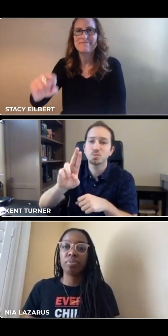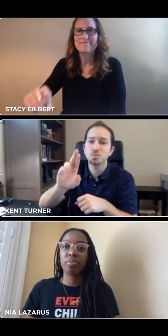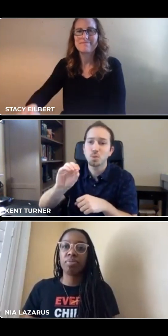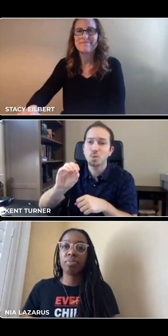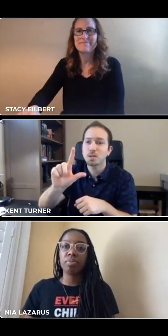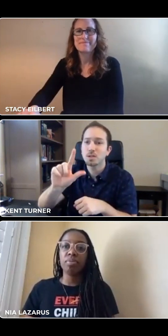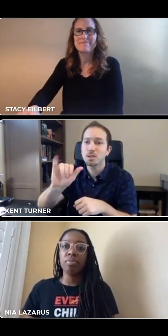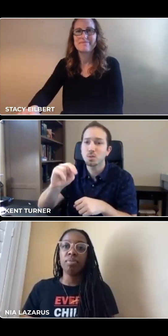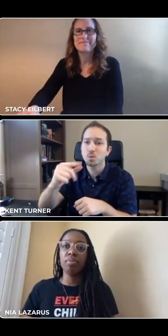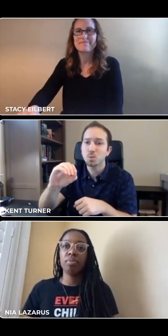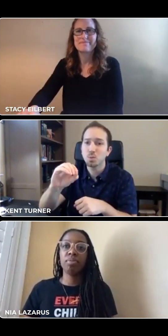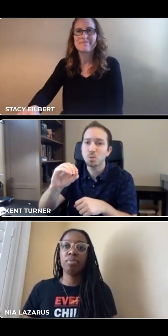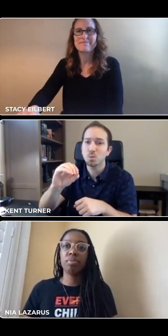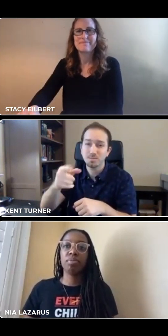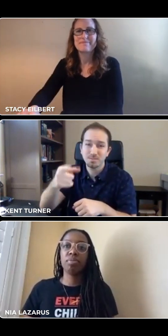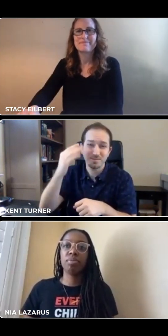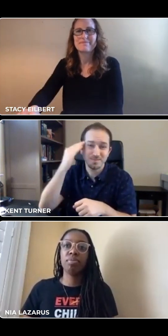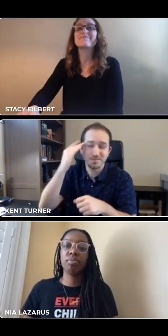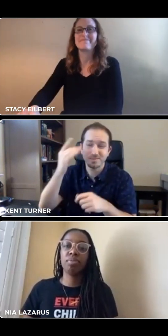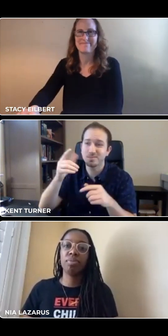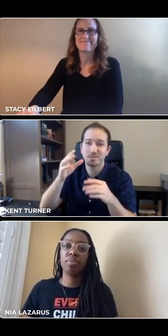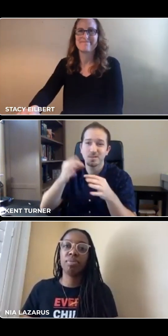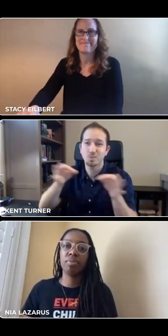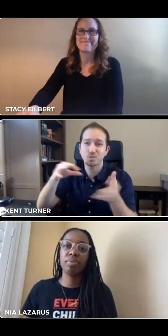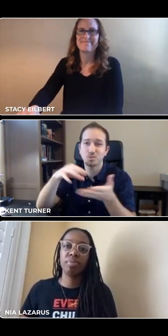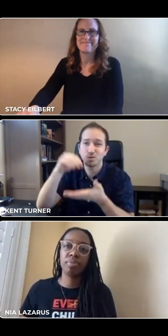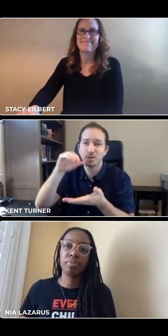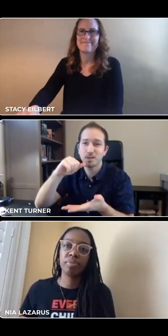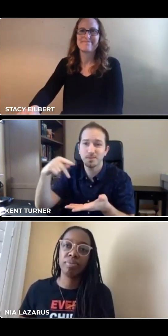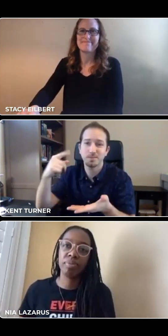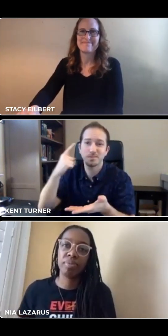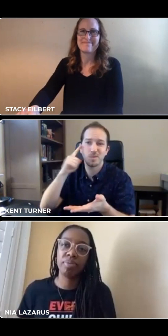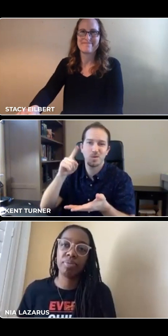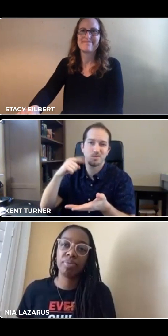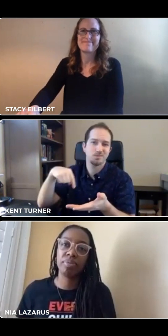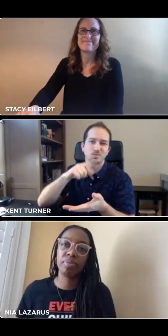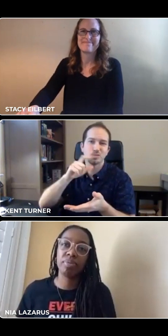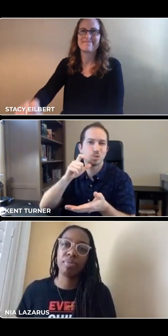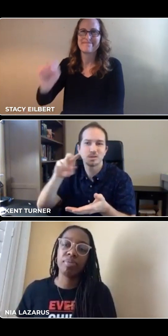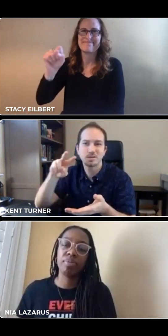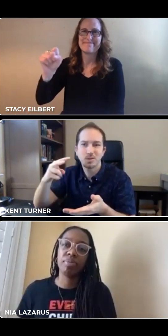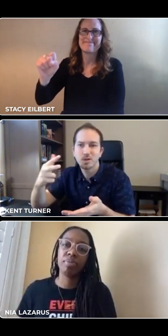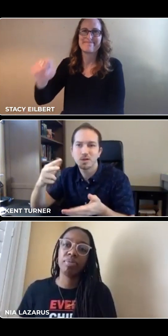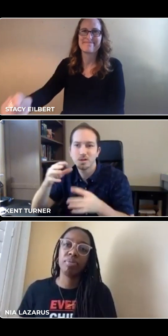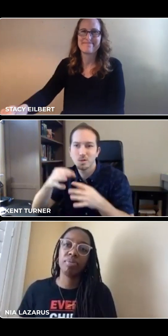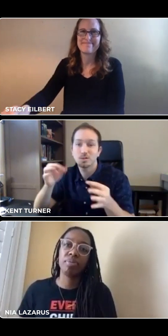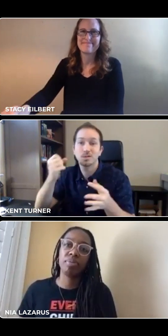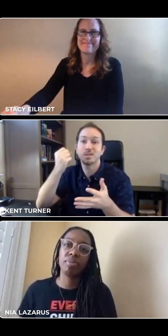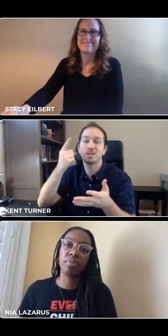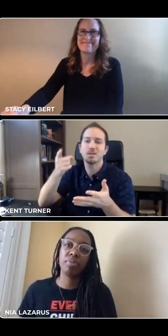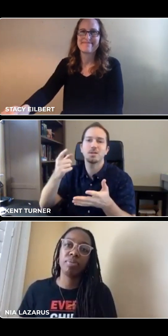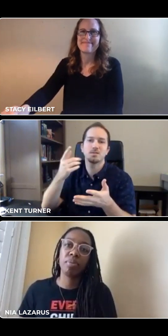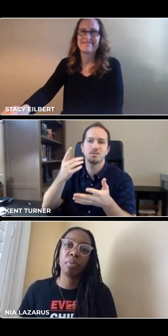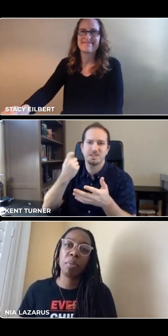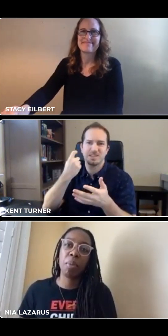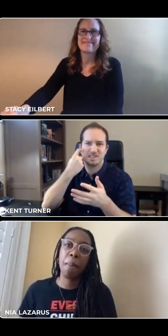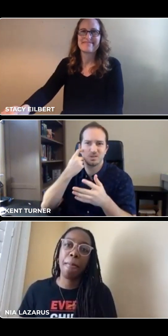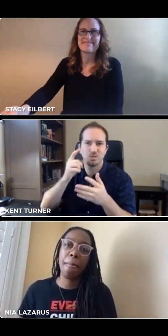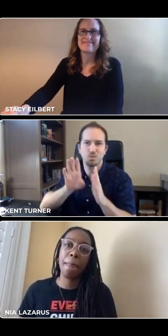Right. I had checked. There's Duolingo, it's a language learning app for people who are second, third language learners, right?